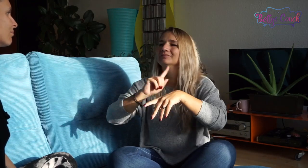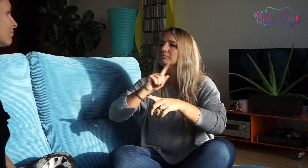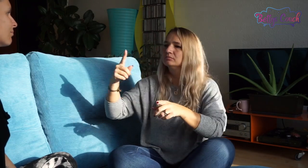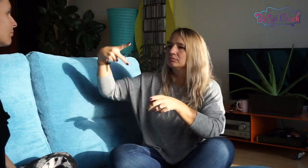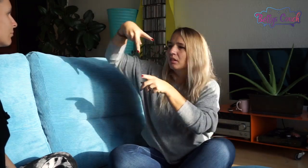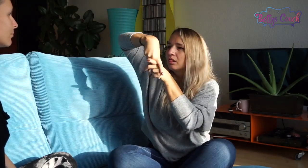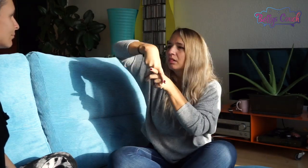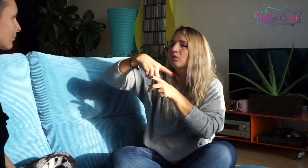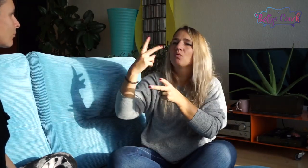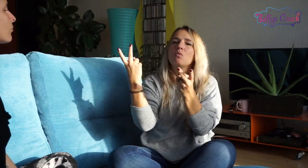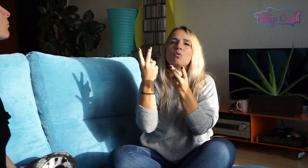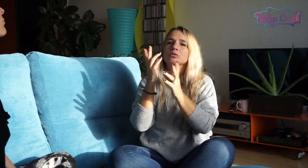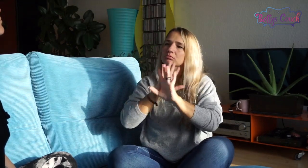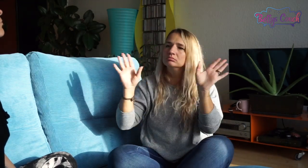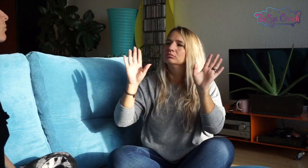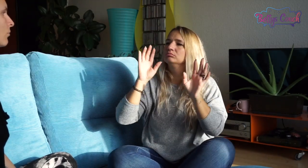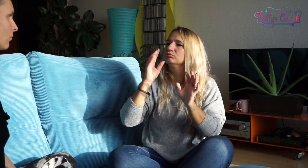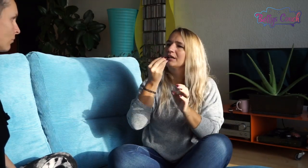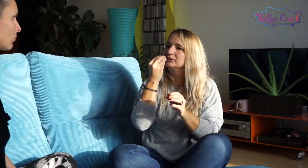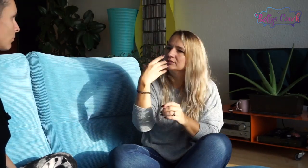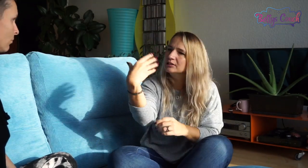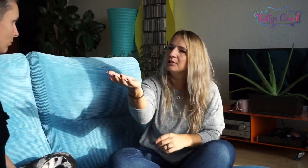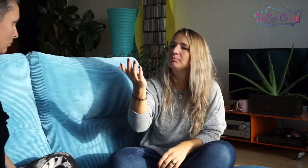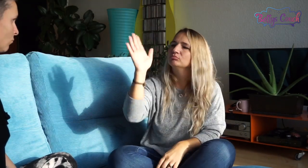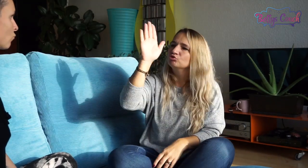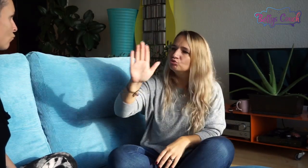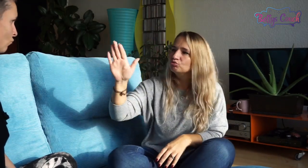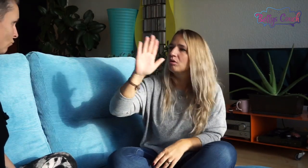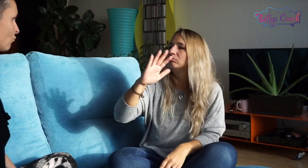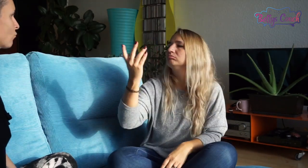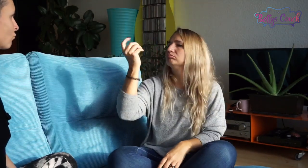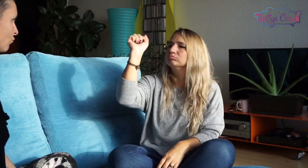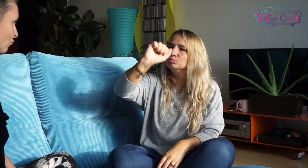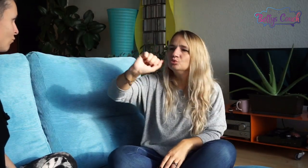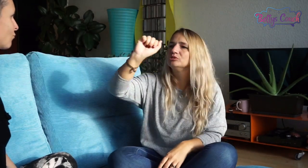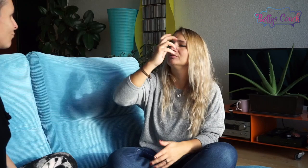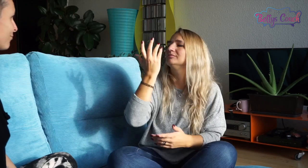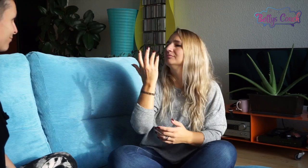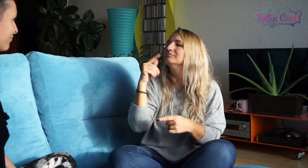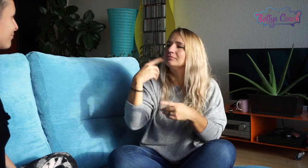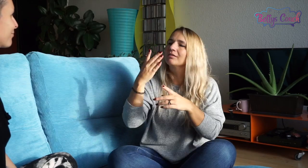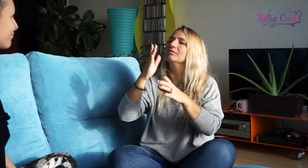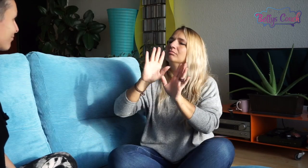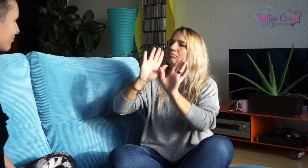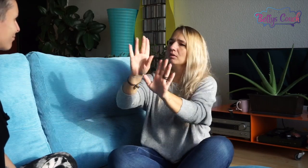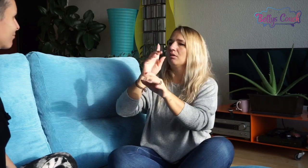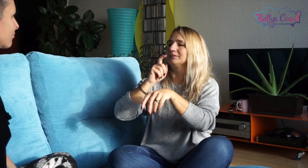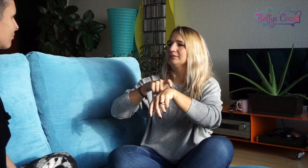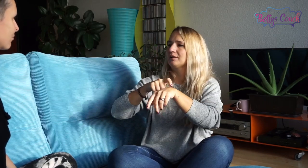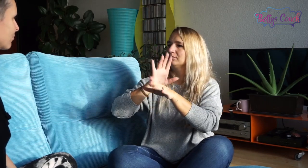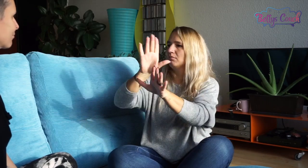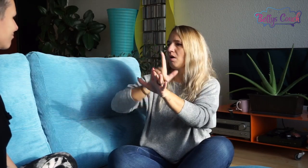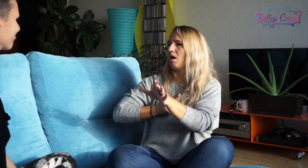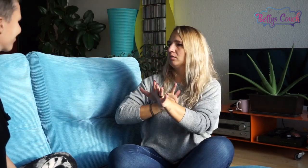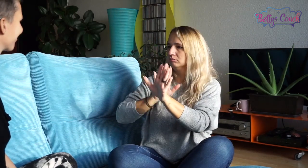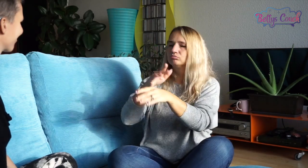For example, that you don’t ride them. I fed, caressed, cleaned them. Then there were times when the elephants needed their space and rest.